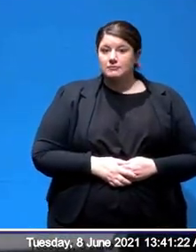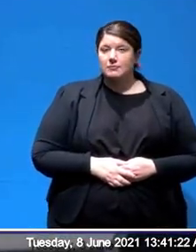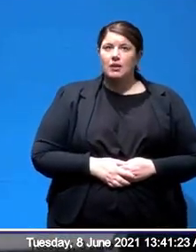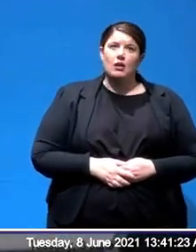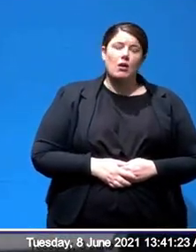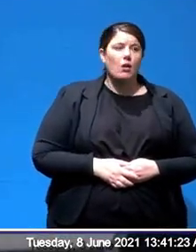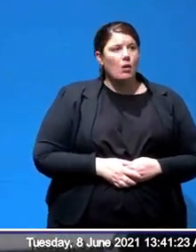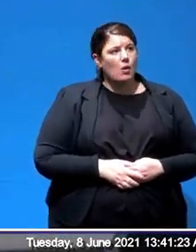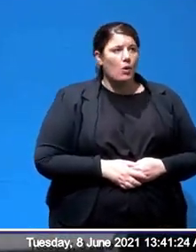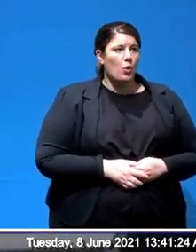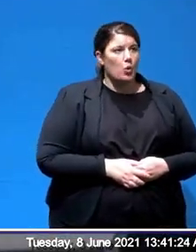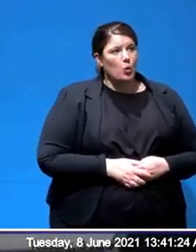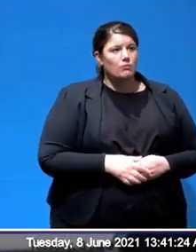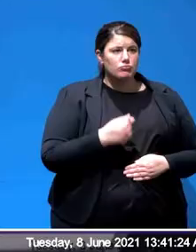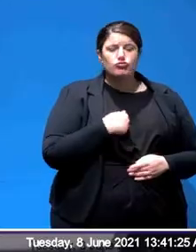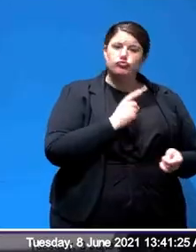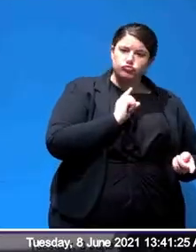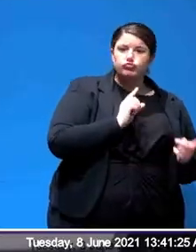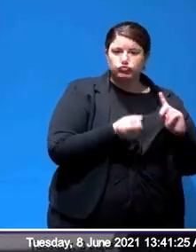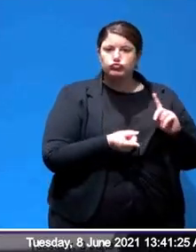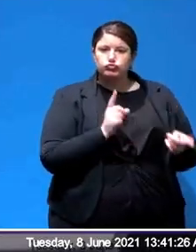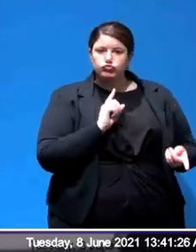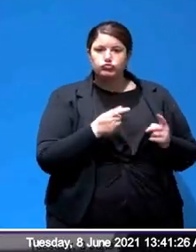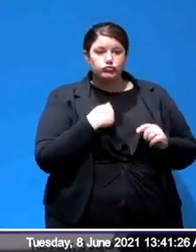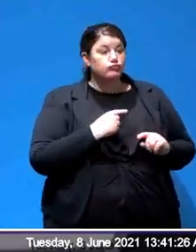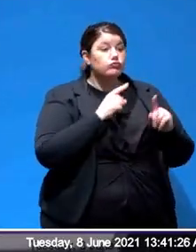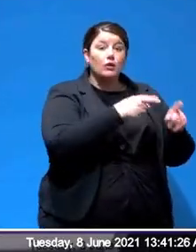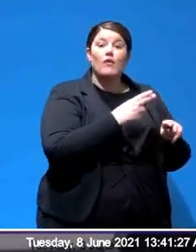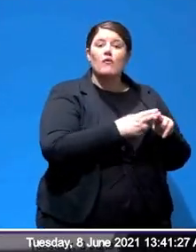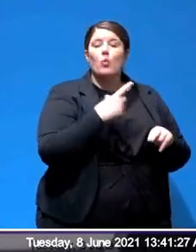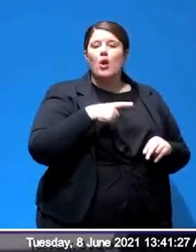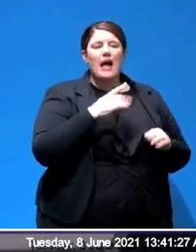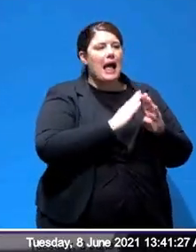I would say semi-regularly. I would go there to attend house meetings.